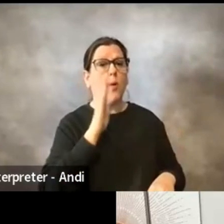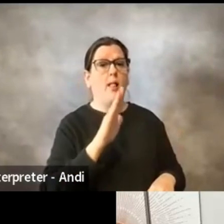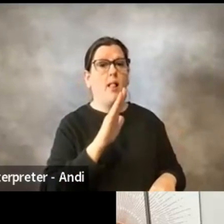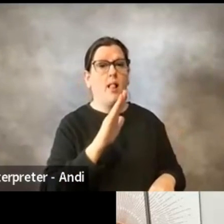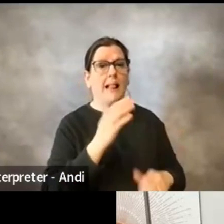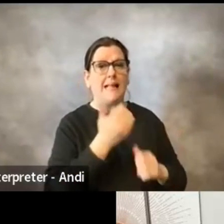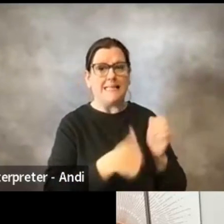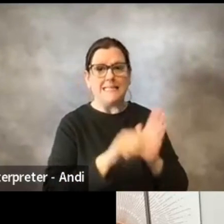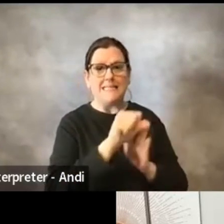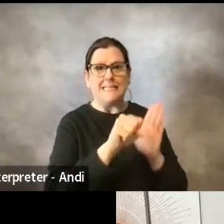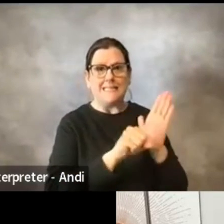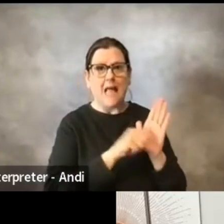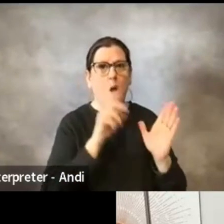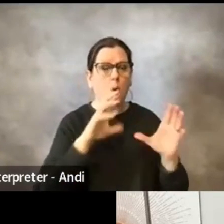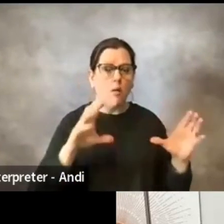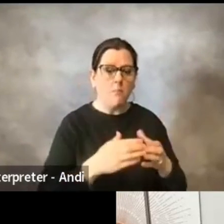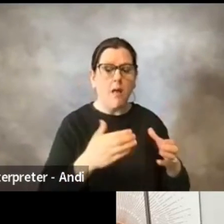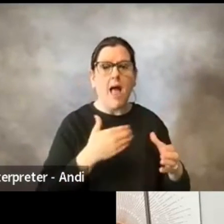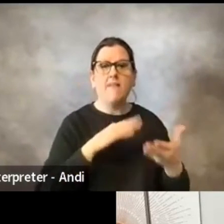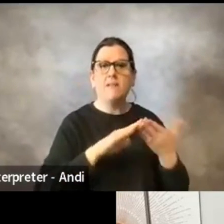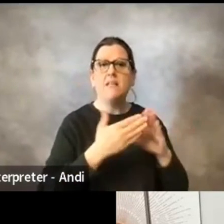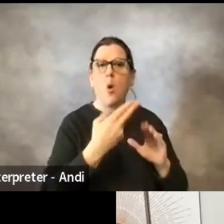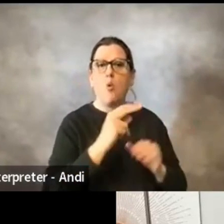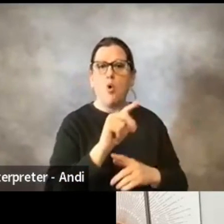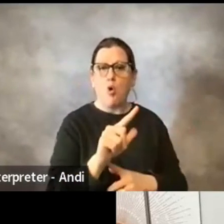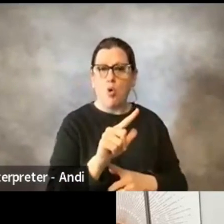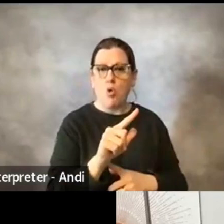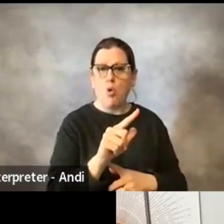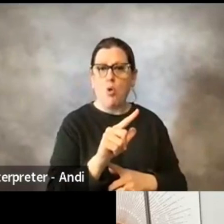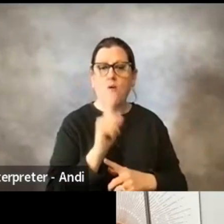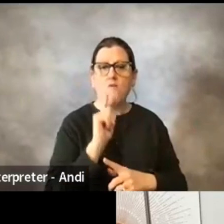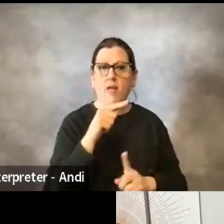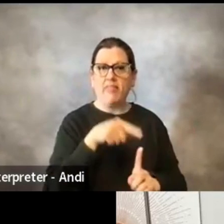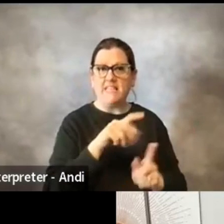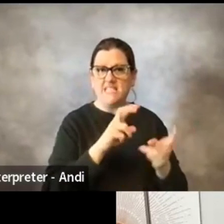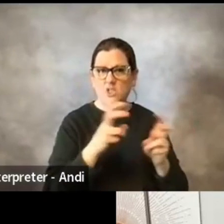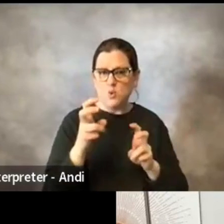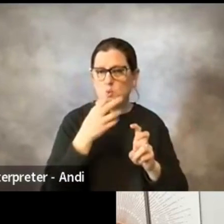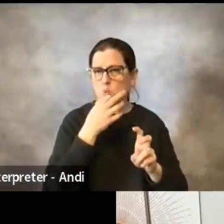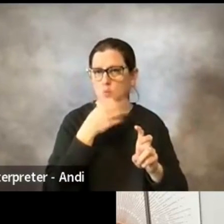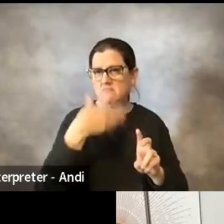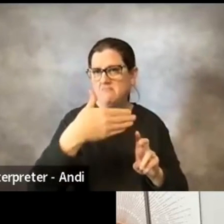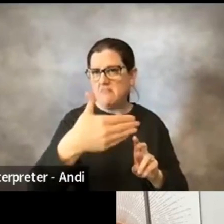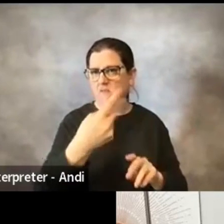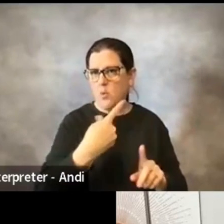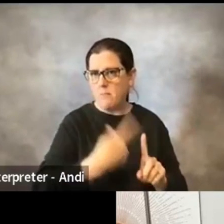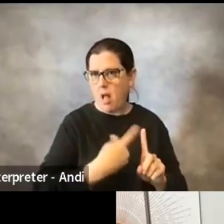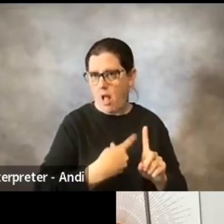states will be convening a townhall around these issues in the coming months. And so one be on the lookout for that. But